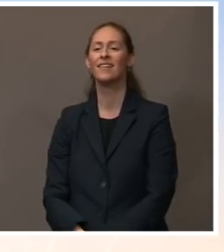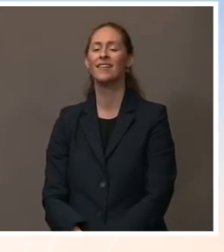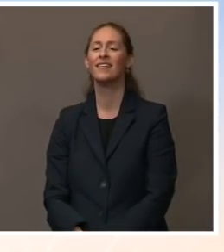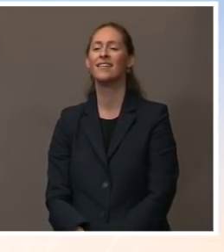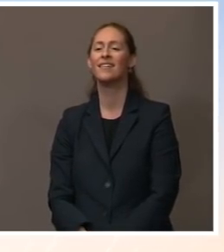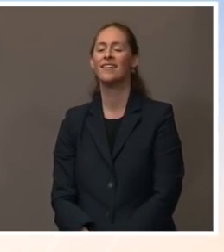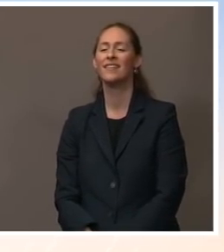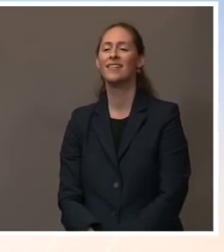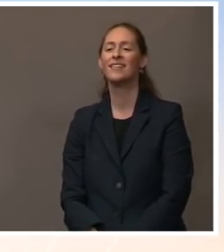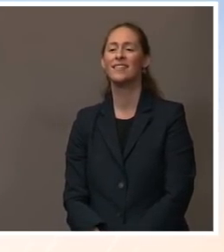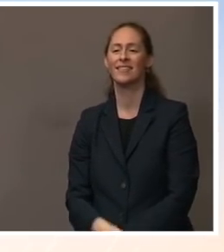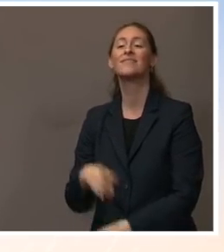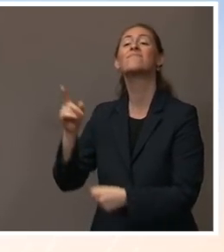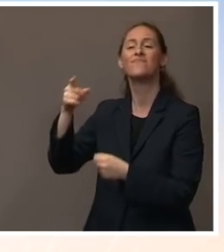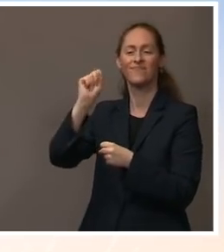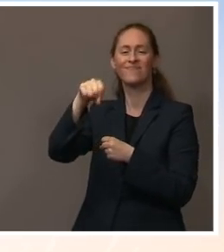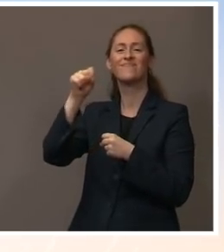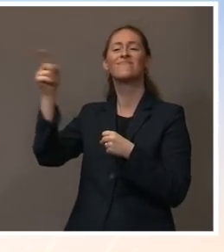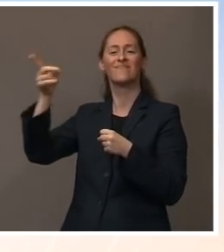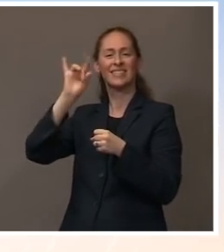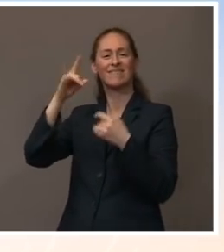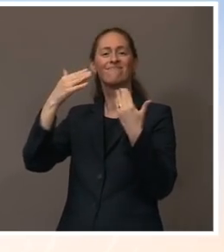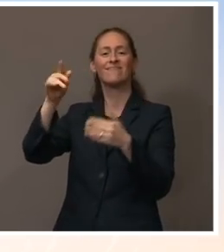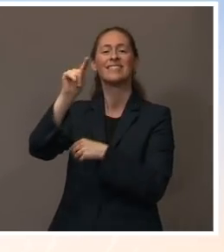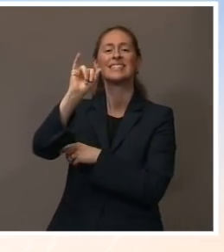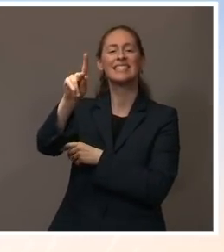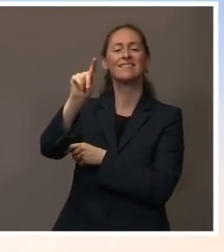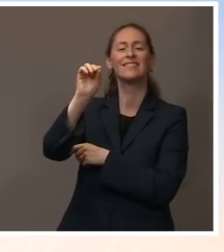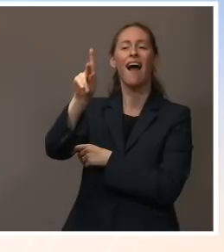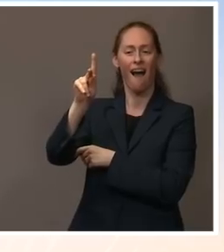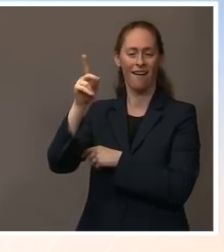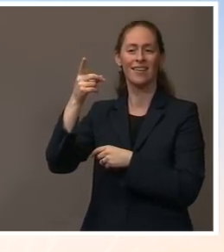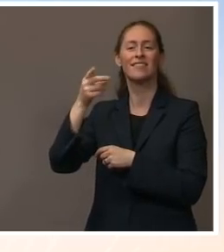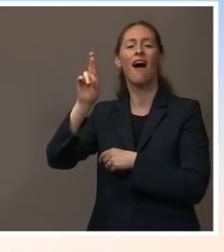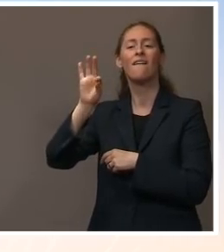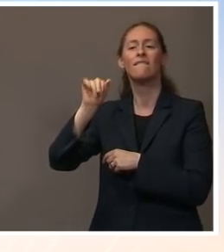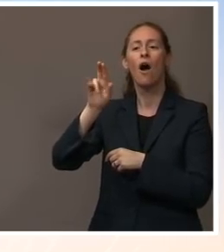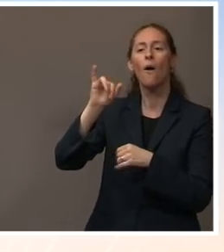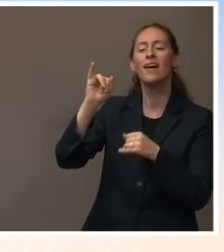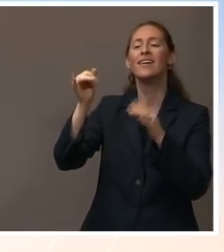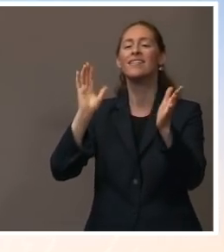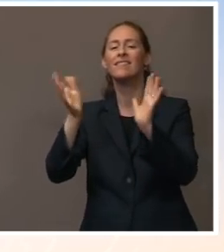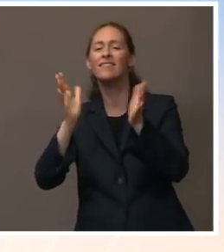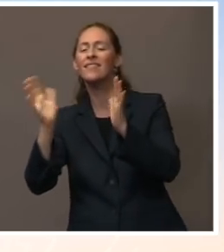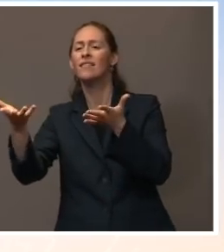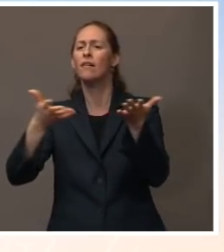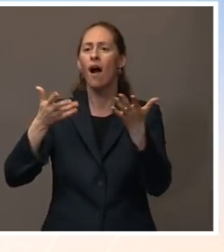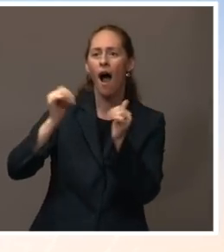influencers to answer questions, to meet people where they are, including young people, give them information they need.